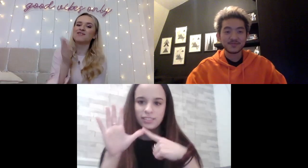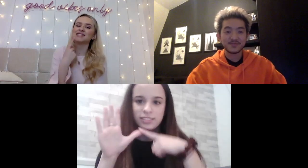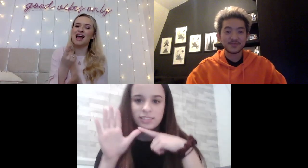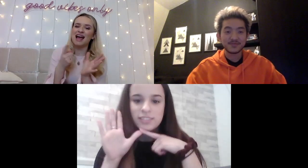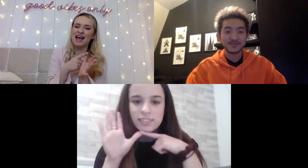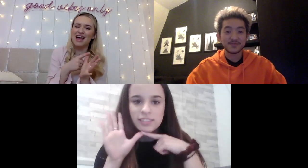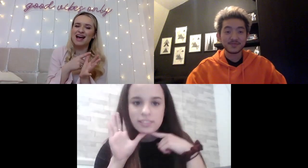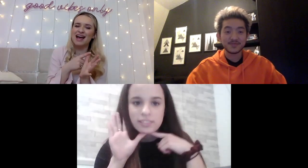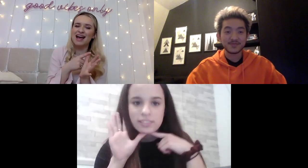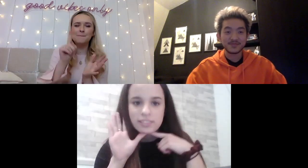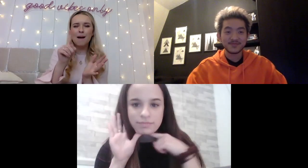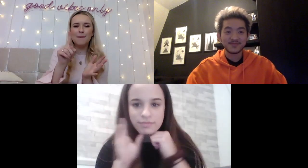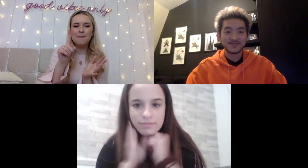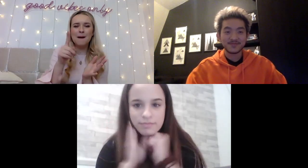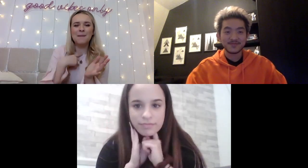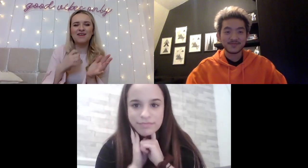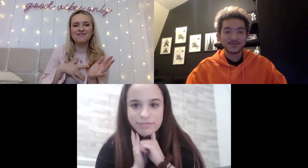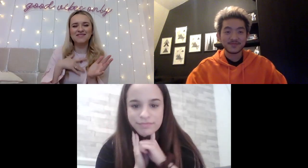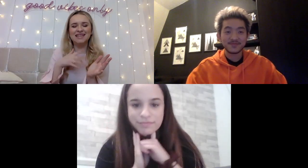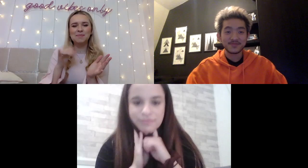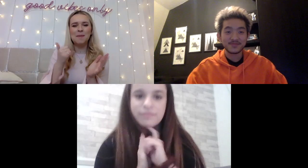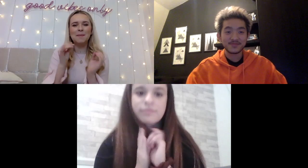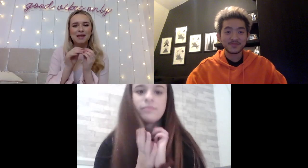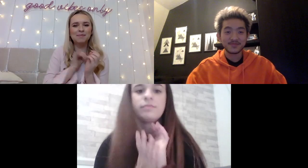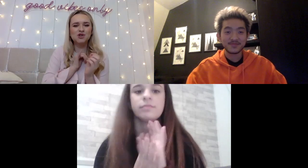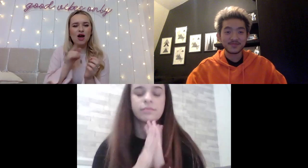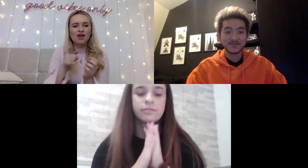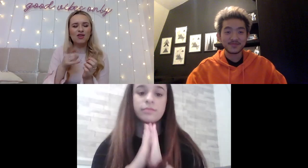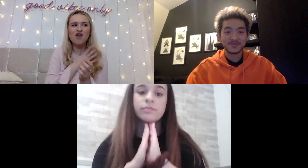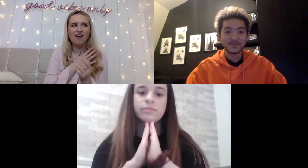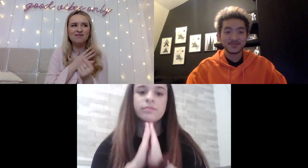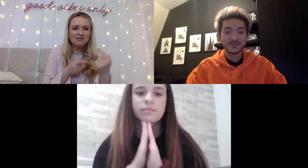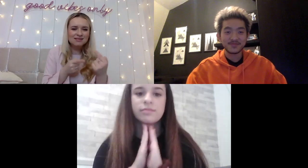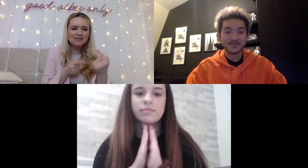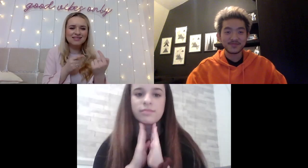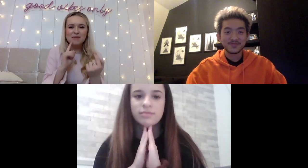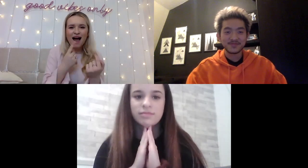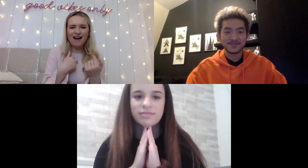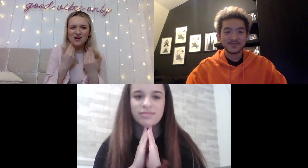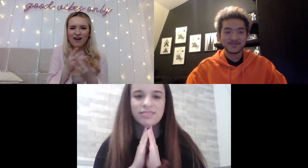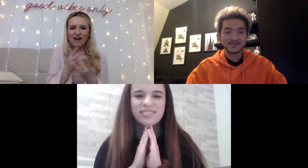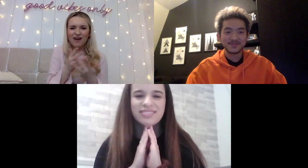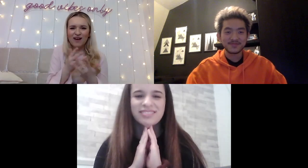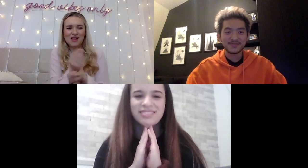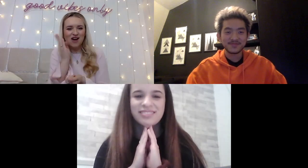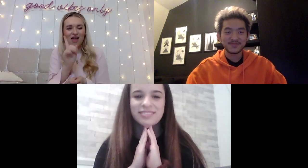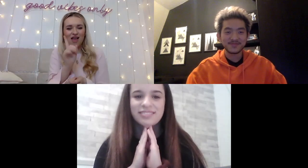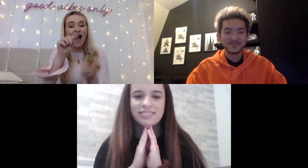Jas: I have to say 'A' but I have a feeling it would be 'B' because you're very competitive, I'm not sure if you're willing to go swimming with sharks